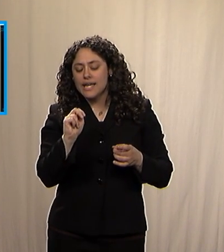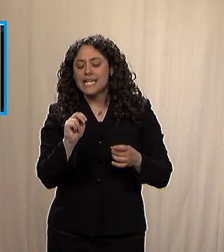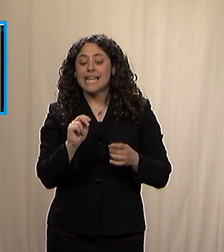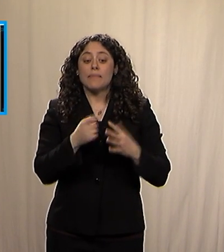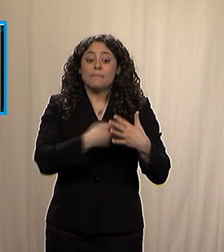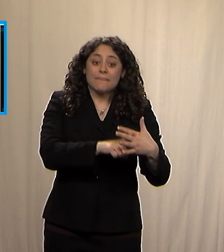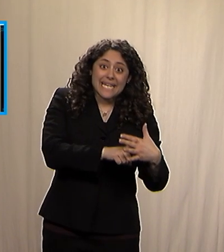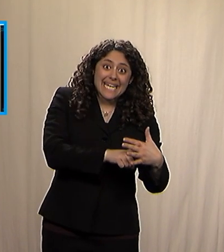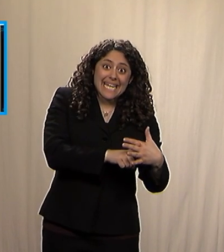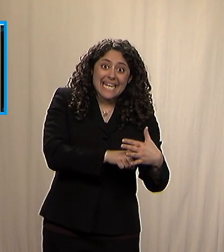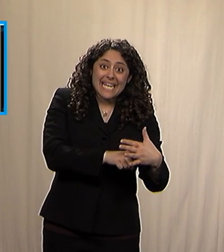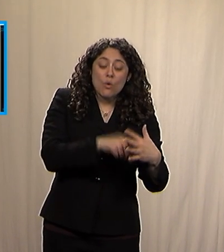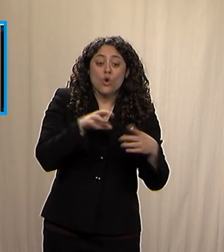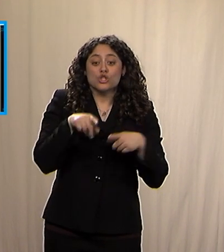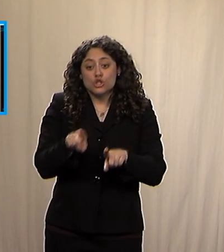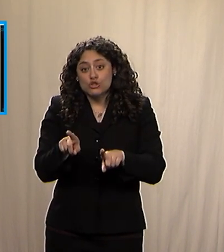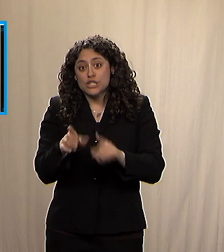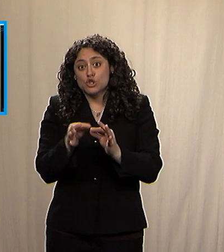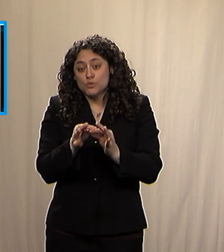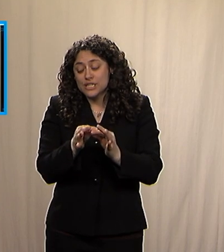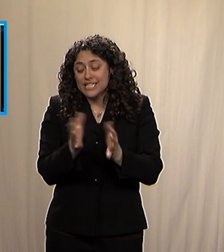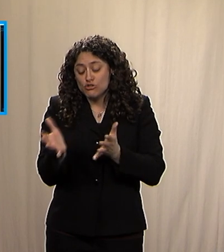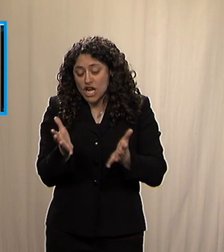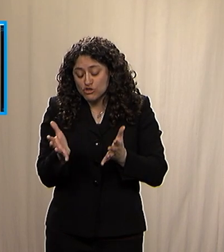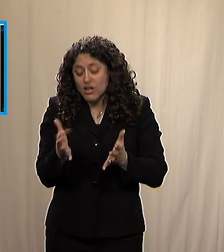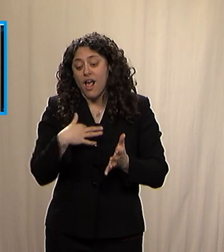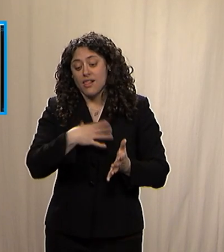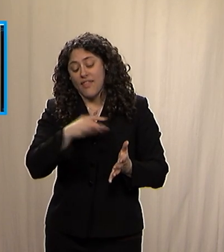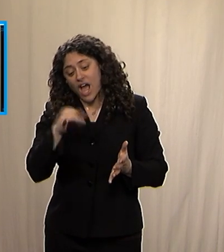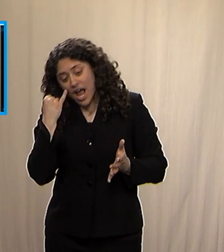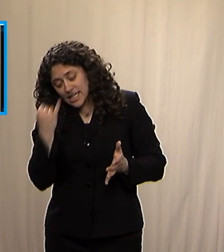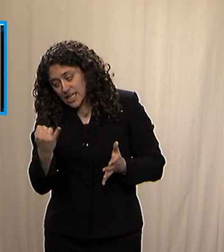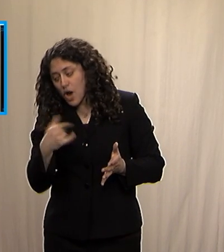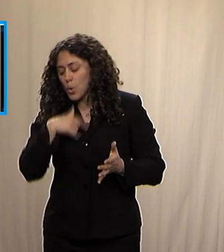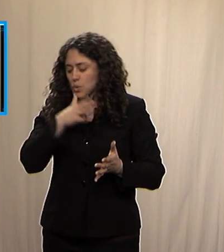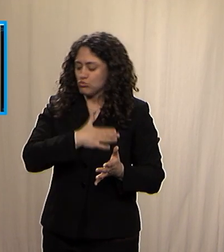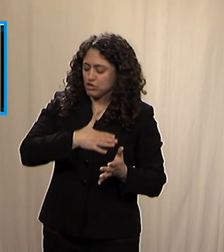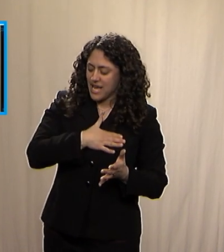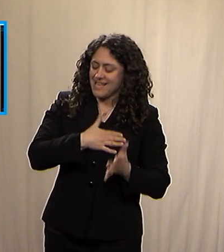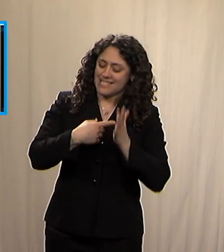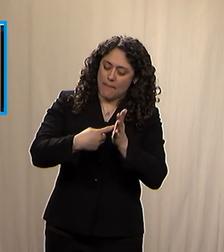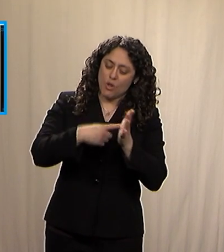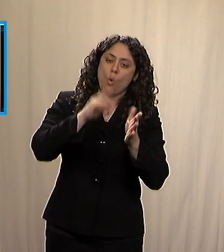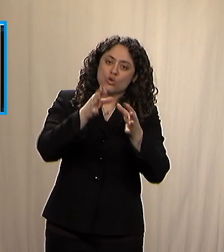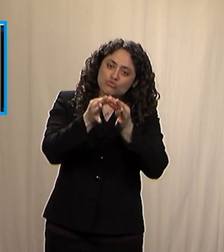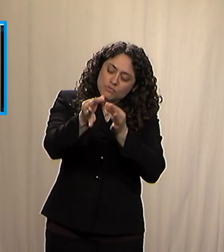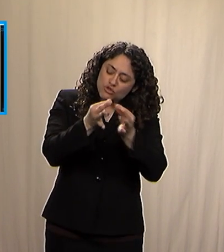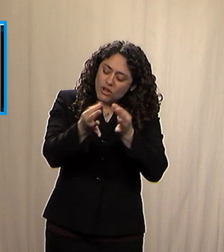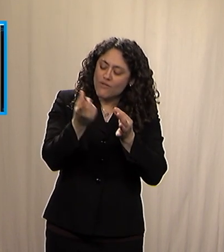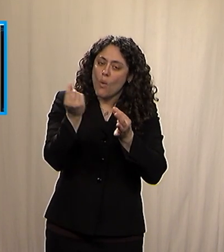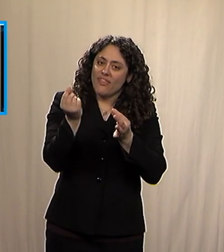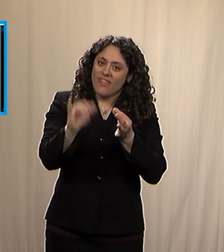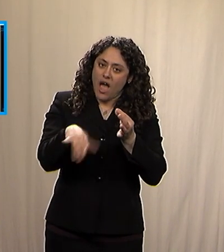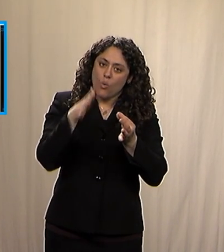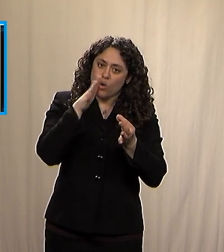or during an interpreted interaction. I like this idea and would appreciate examples or descriptions of what this might look like.